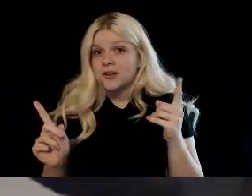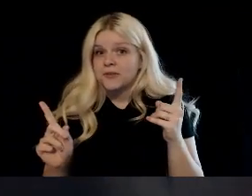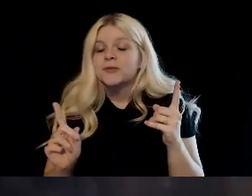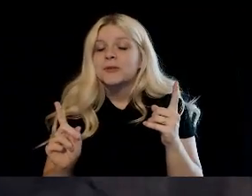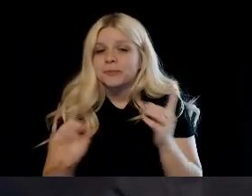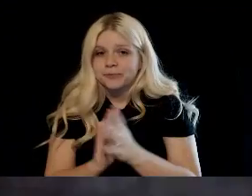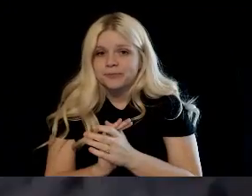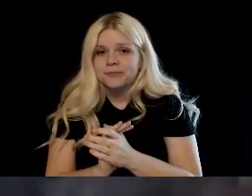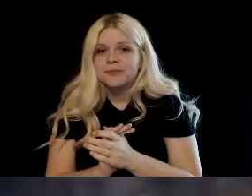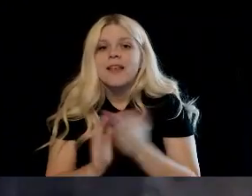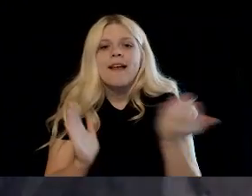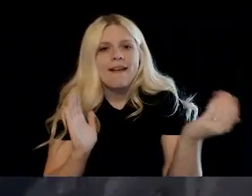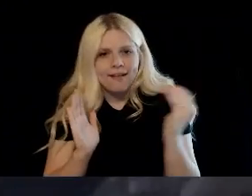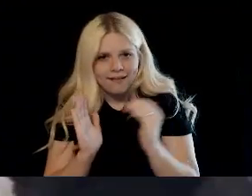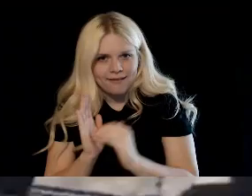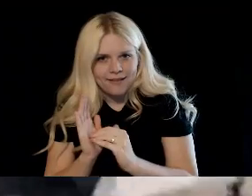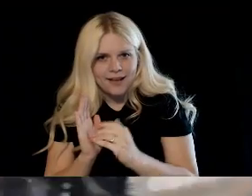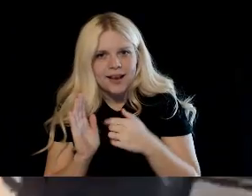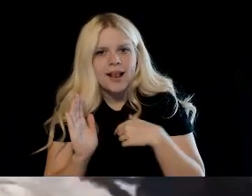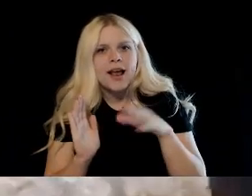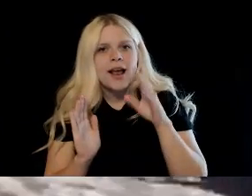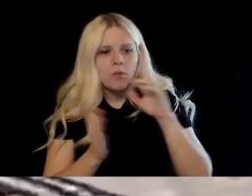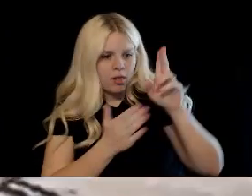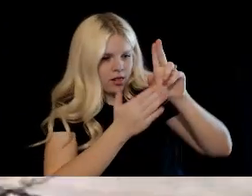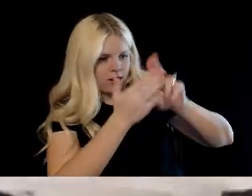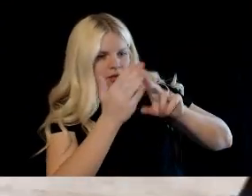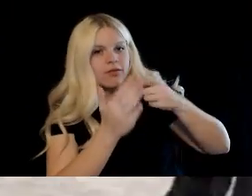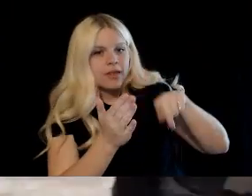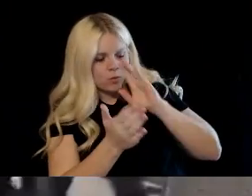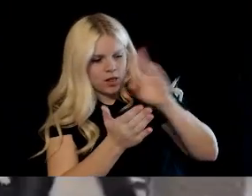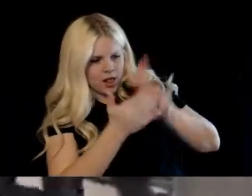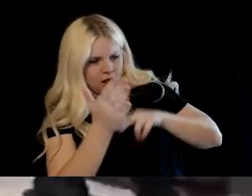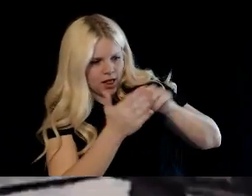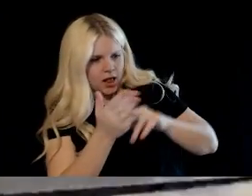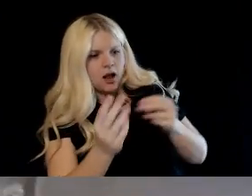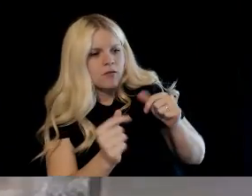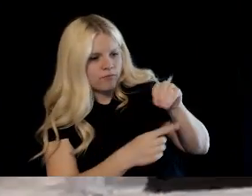and get those posted online. Okay, am I good to go? Michelle: Yep, you're good. I'm just gonna put